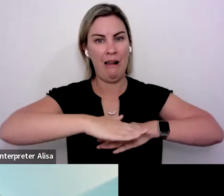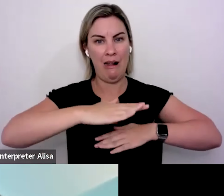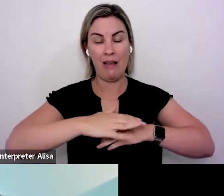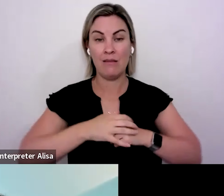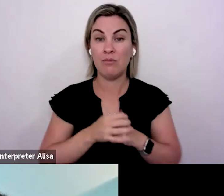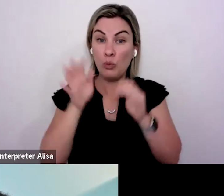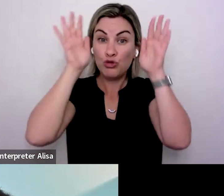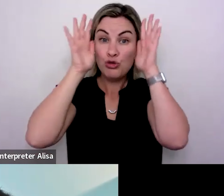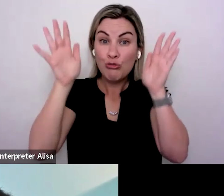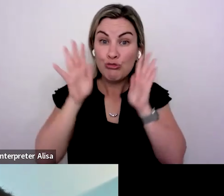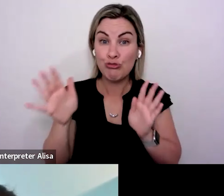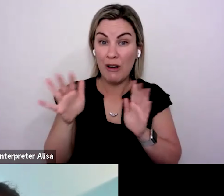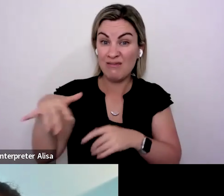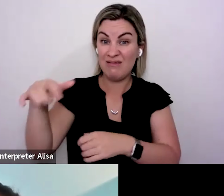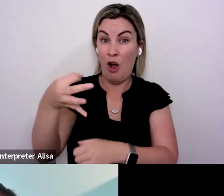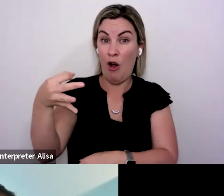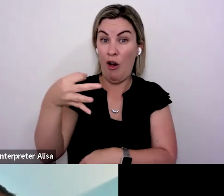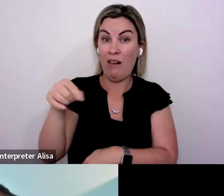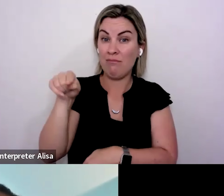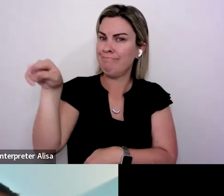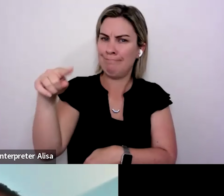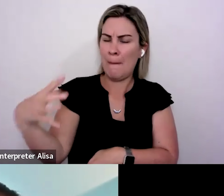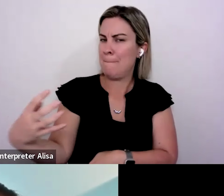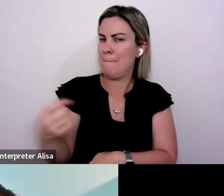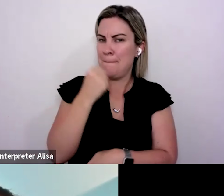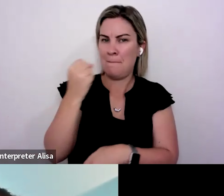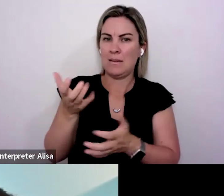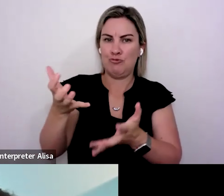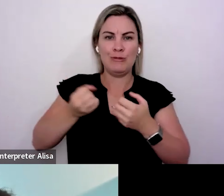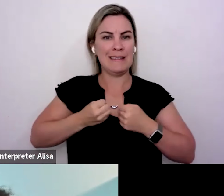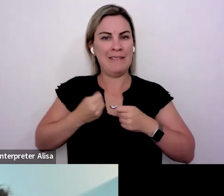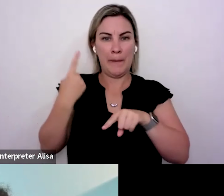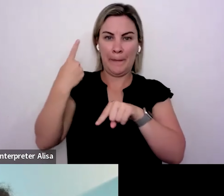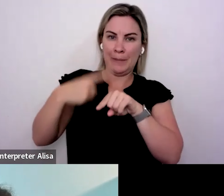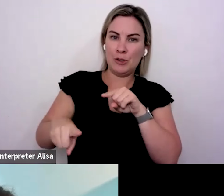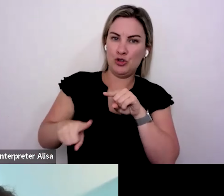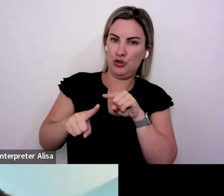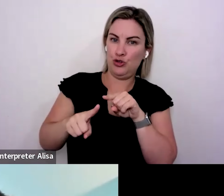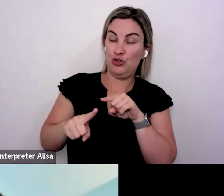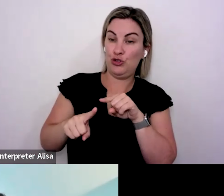you need to get permission from either the Torres Strait councillor